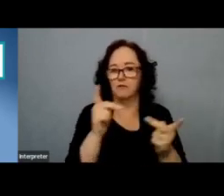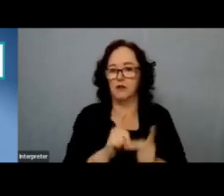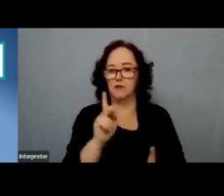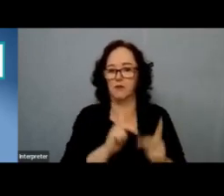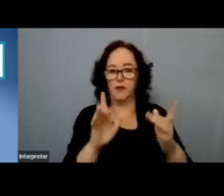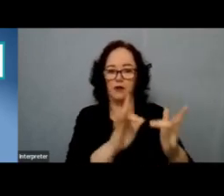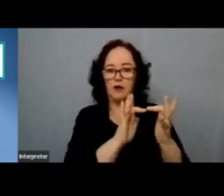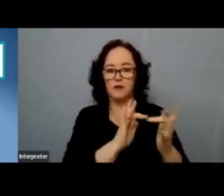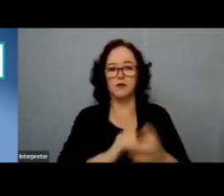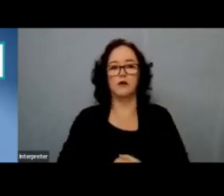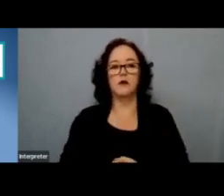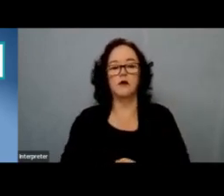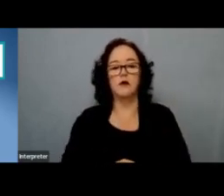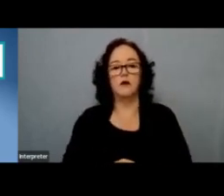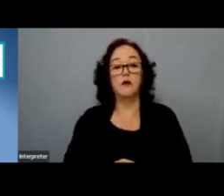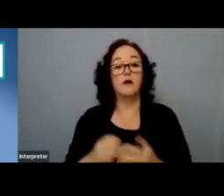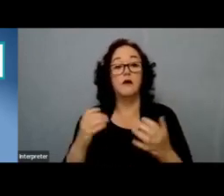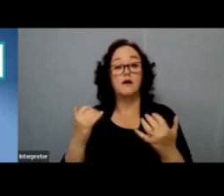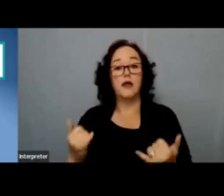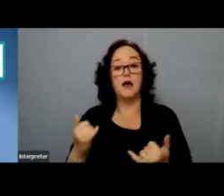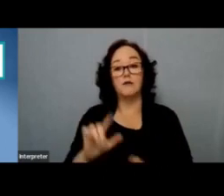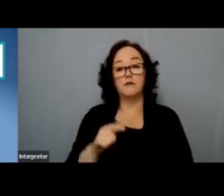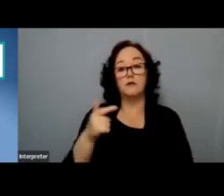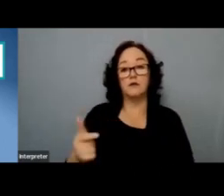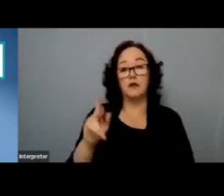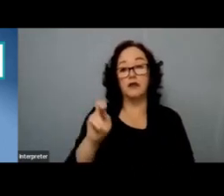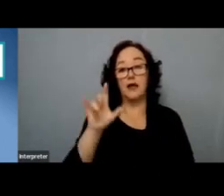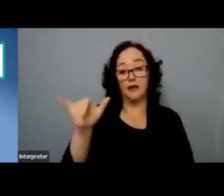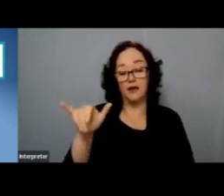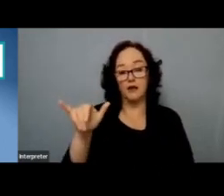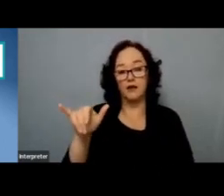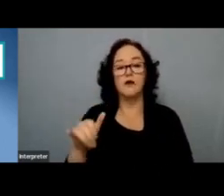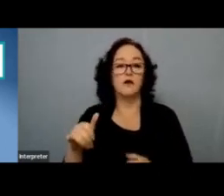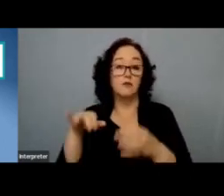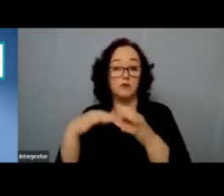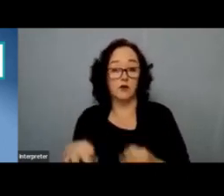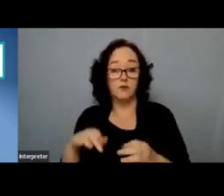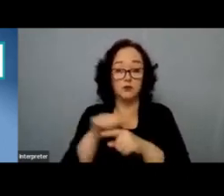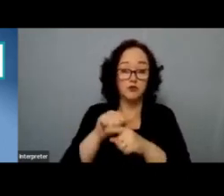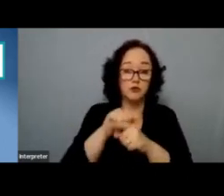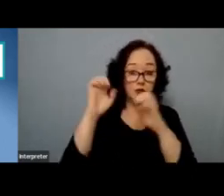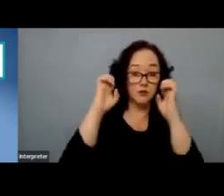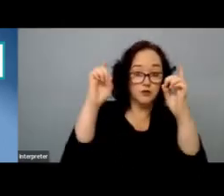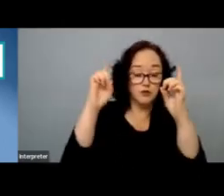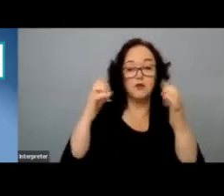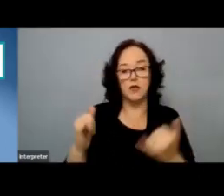now I am going to hand off to Kelly we've, we've talked about training and education. And now Kelly's going to talk about data